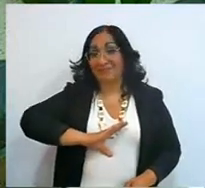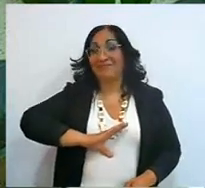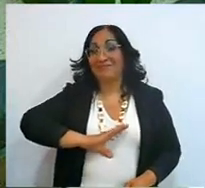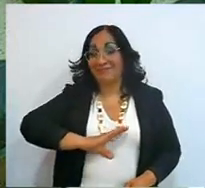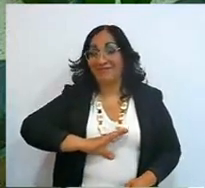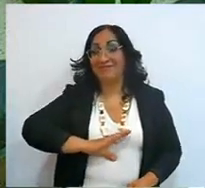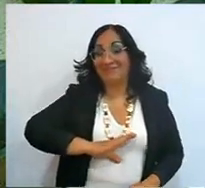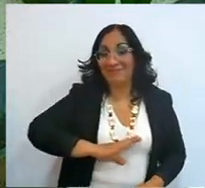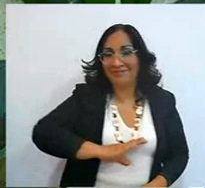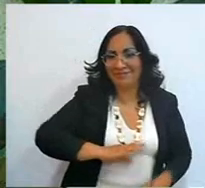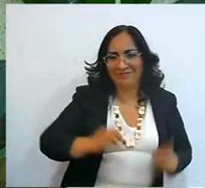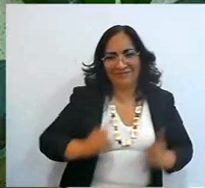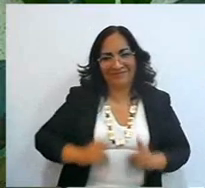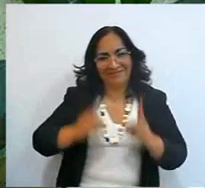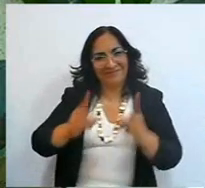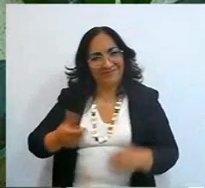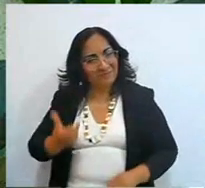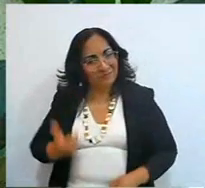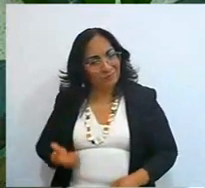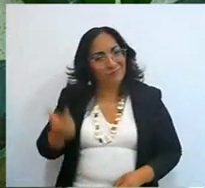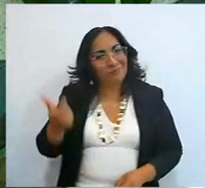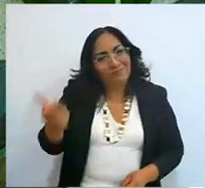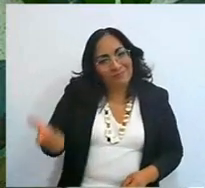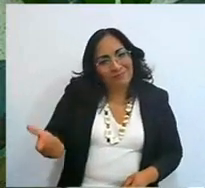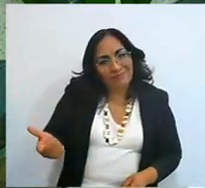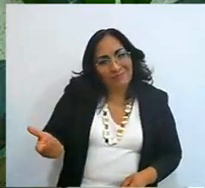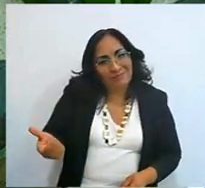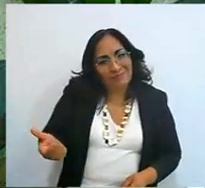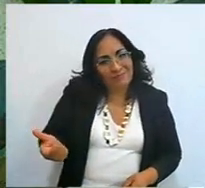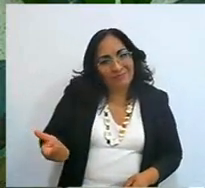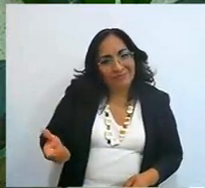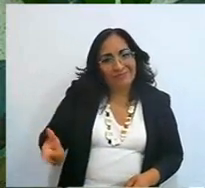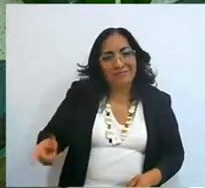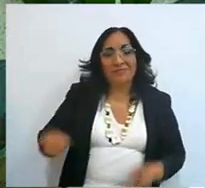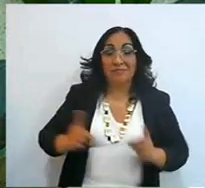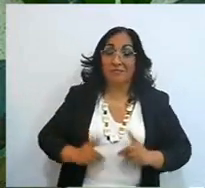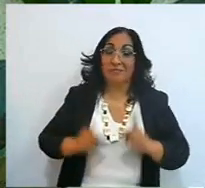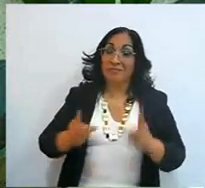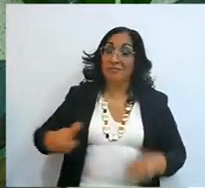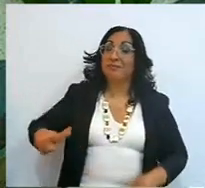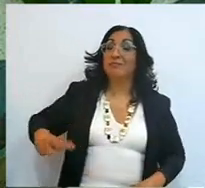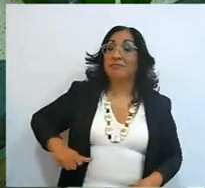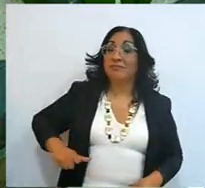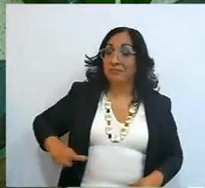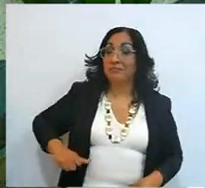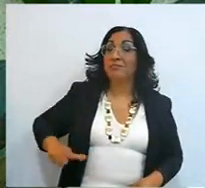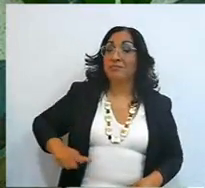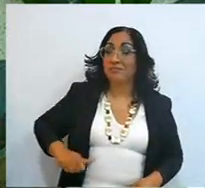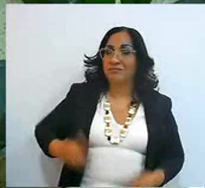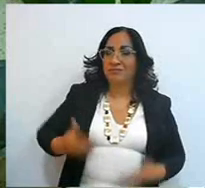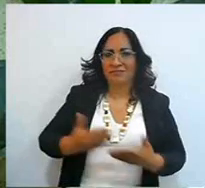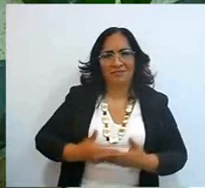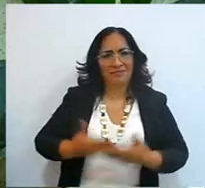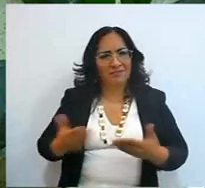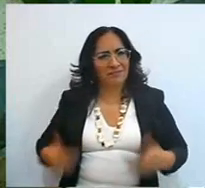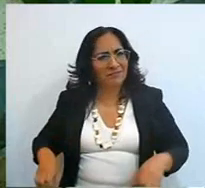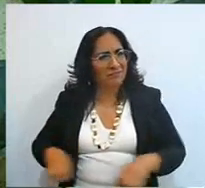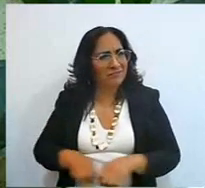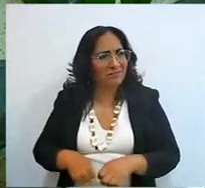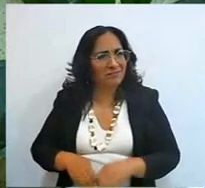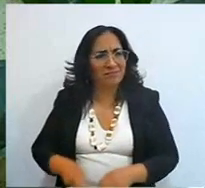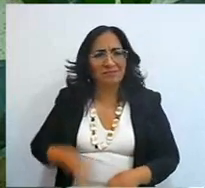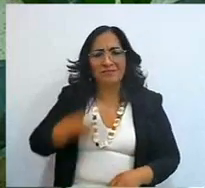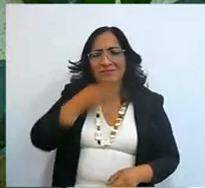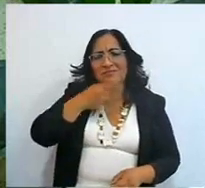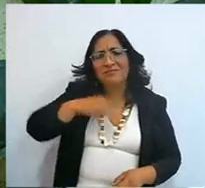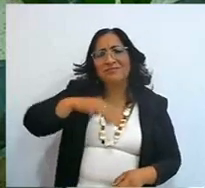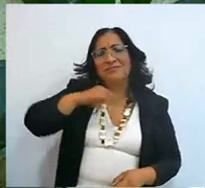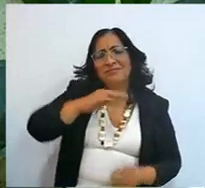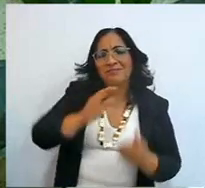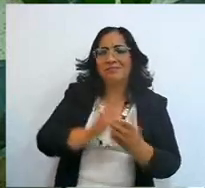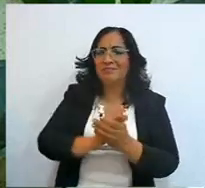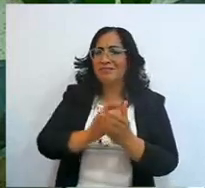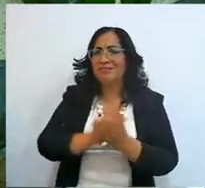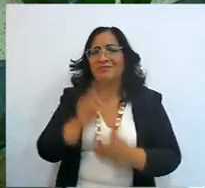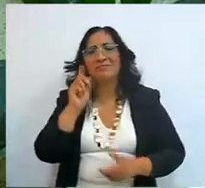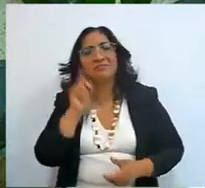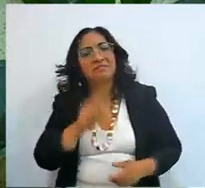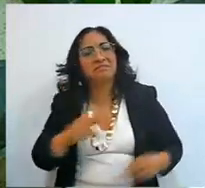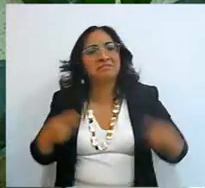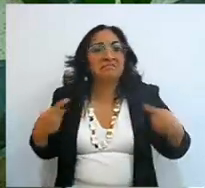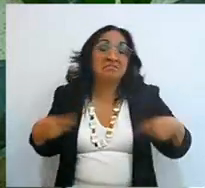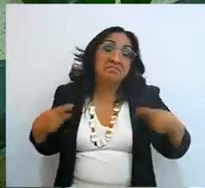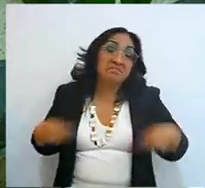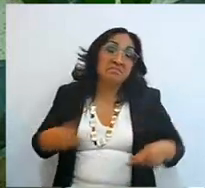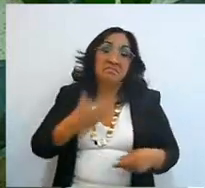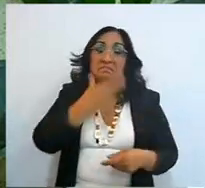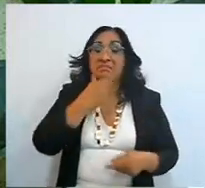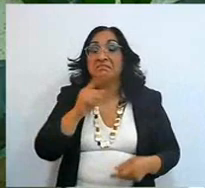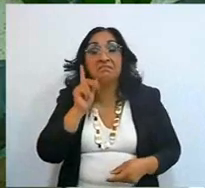the economy, the authority, your role as a father, a mother, a husband, a wife, of people from men to women,